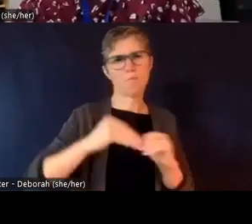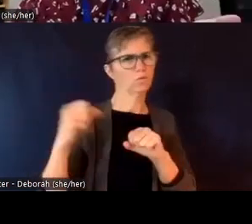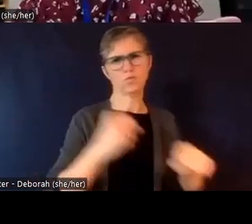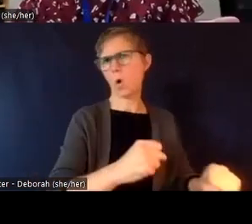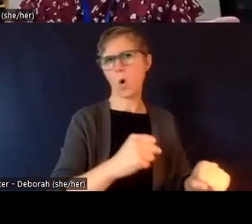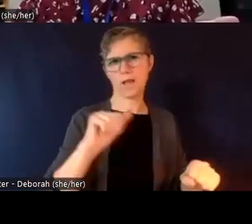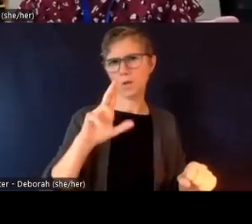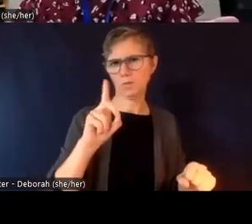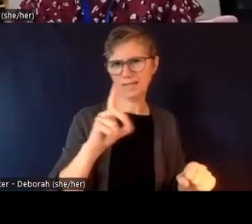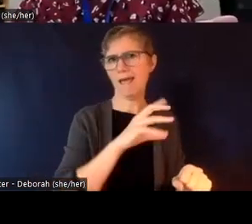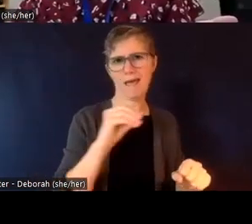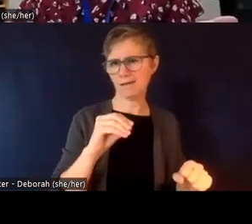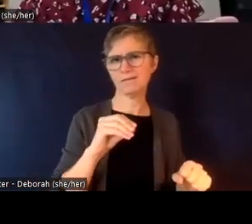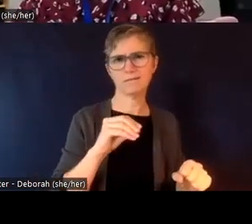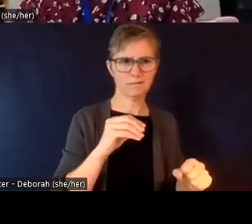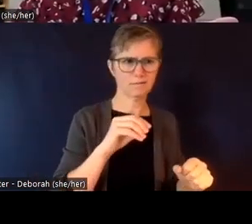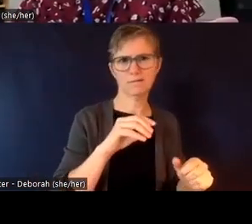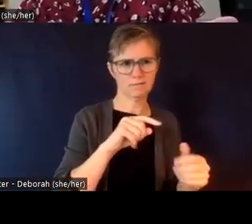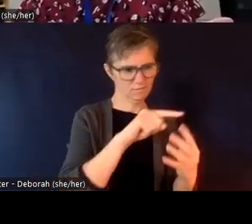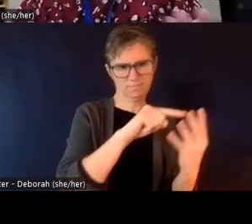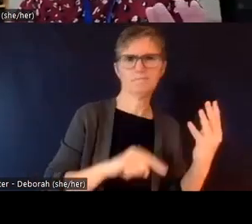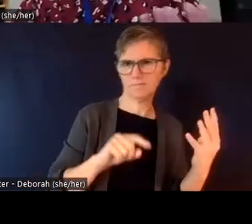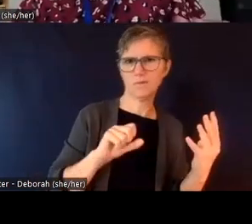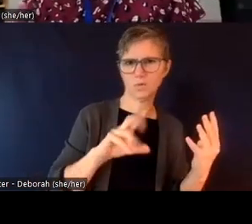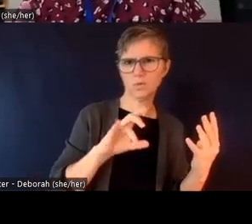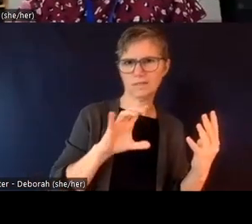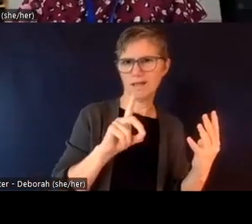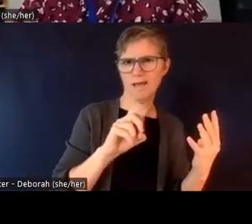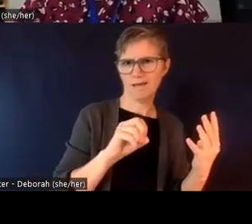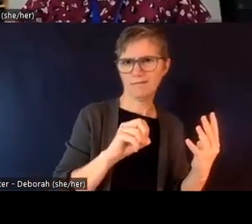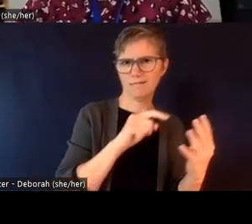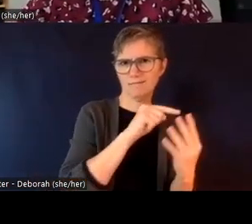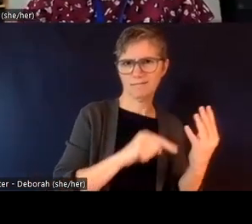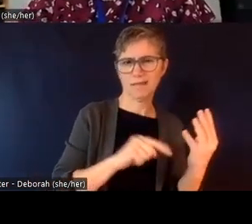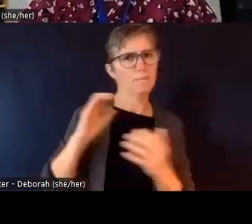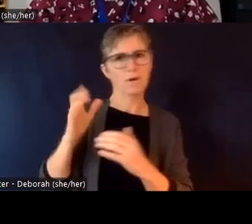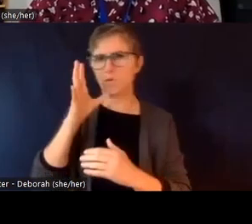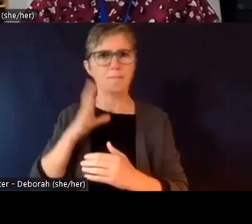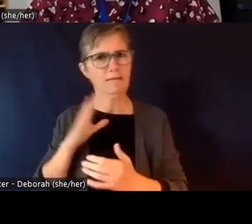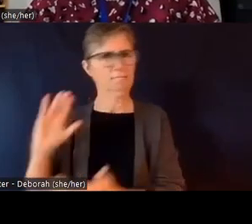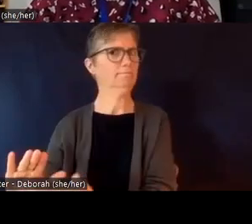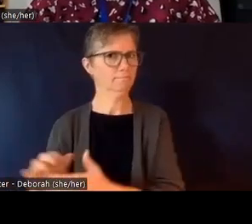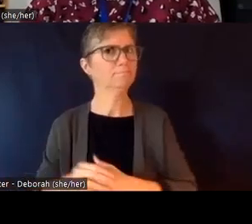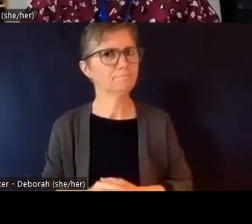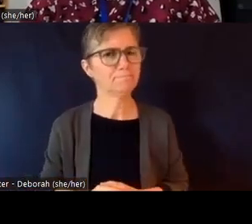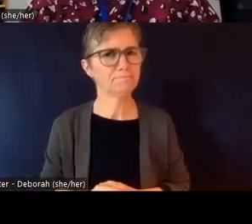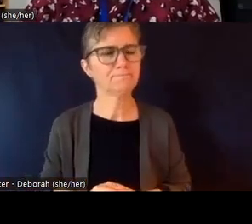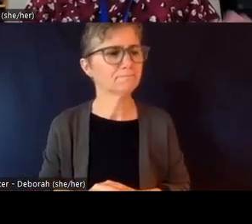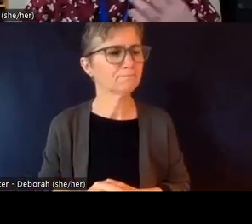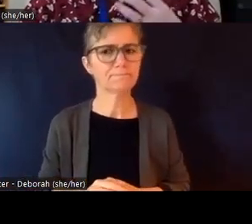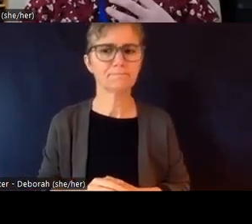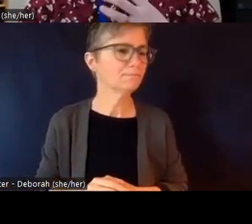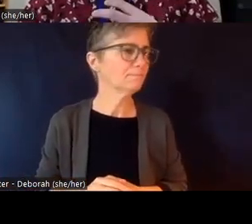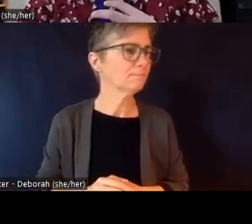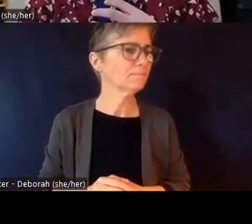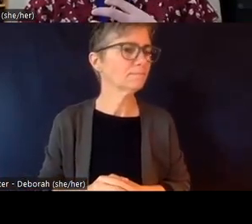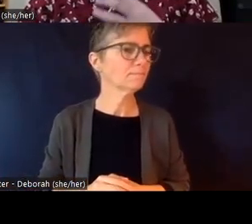the ways we looked at suicidality and alcohol use disorder compared to women. We also looked at